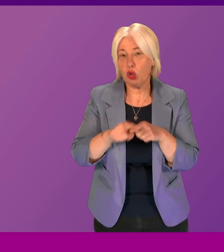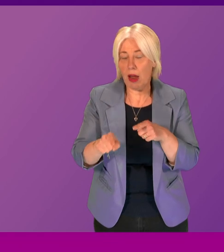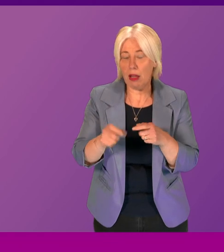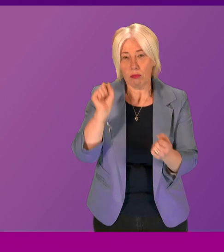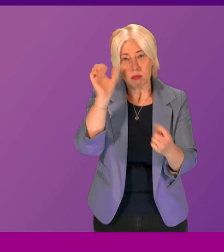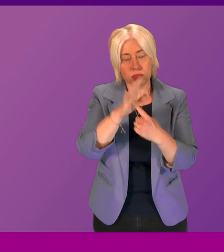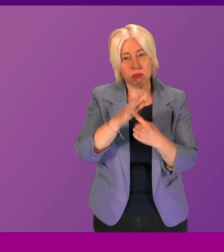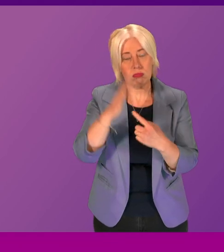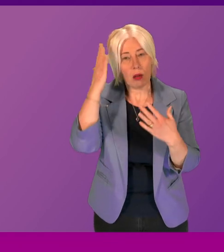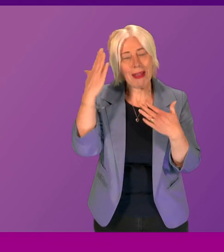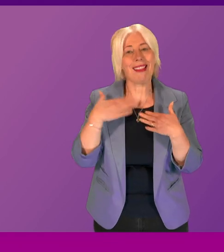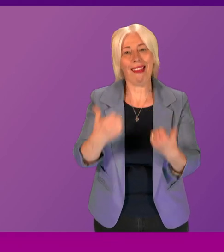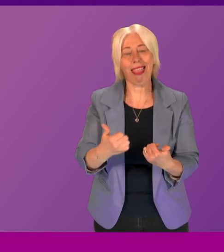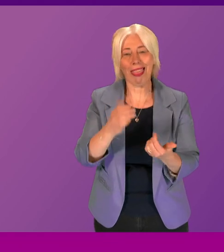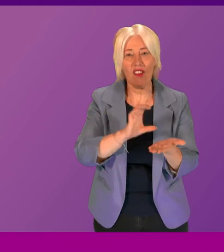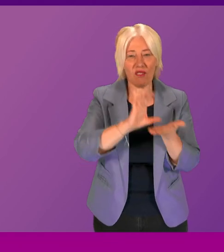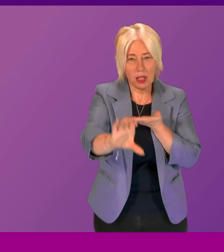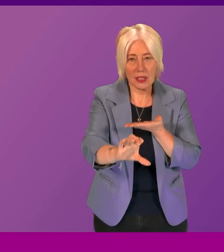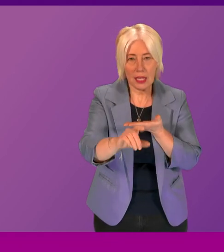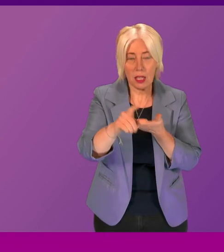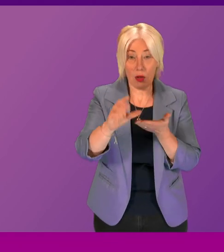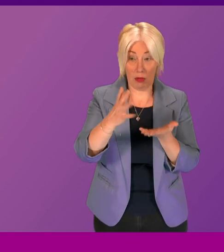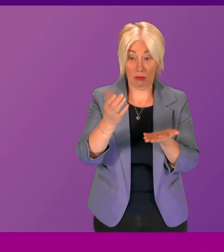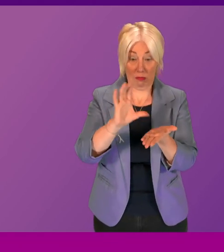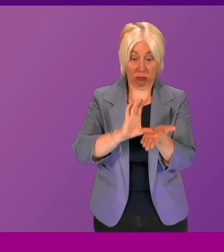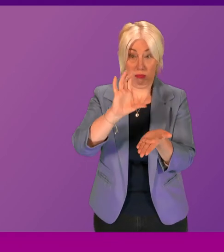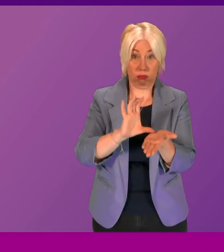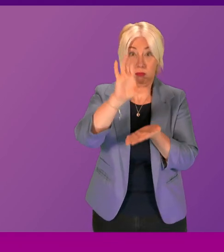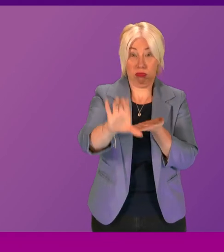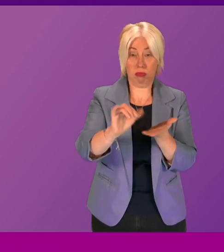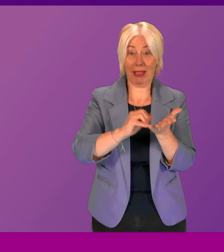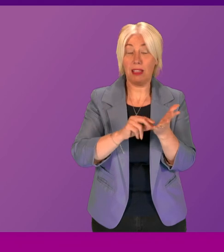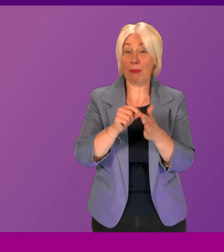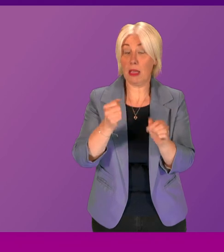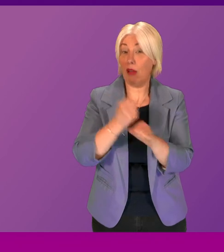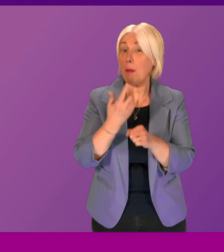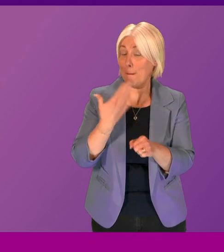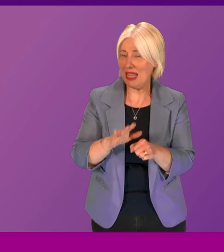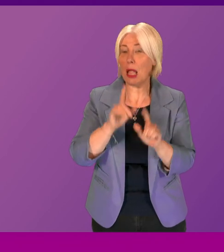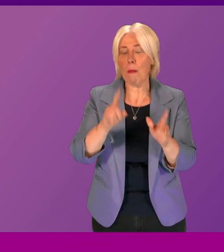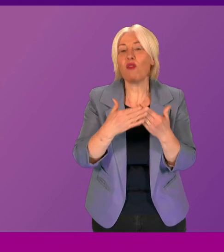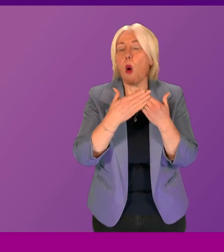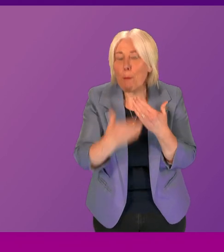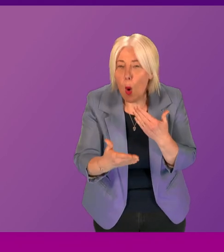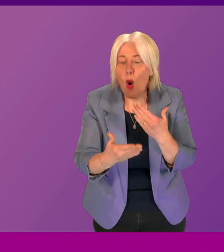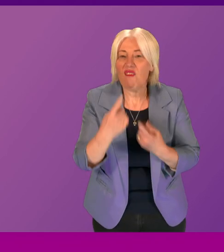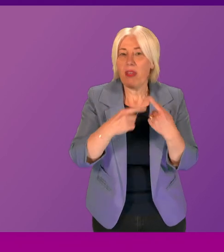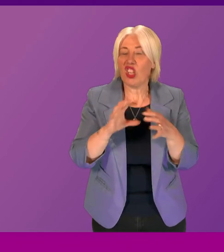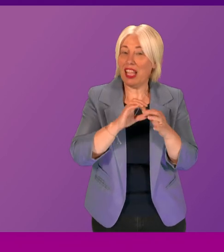prioritise mental health funding to record levels under the Scottish National Party Government. If the member wants further information about his constituent’s case, he is more than